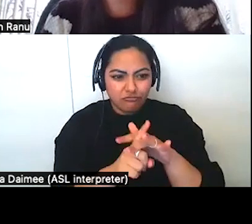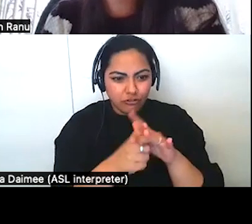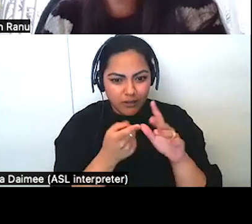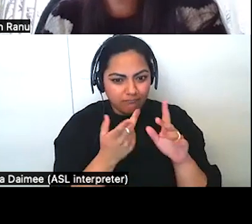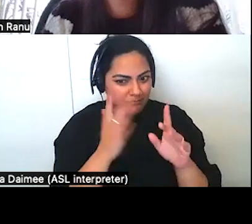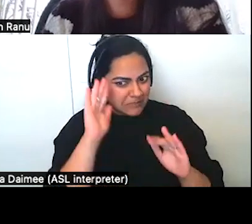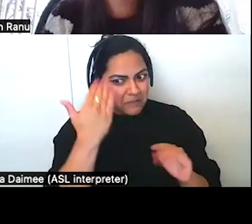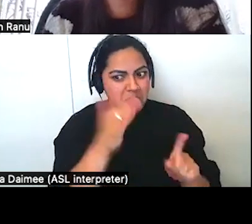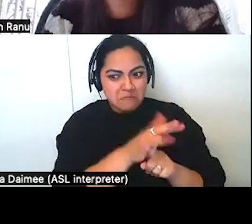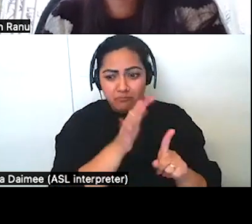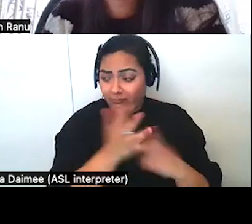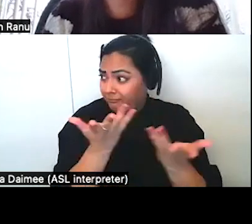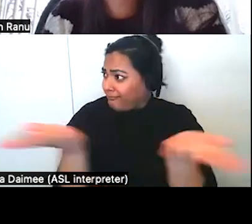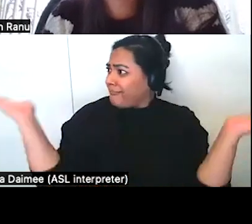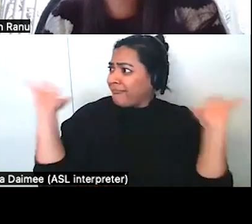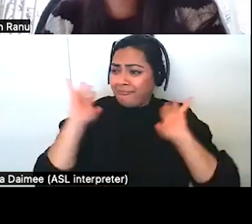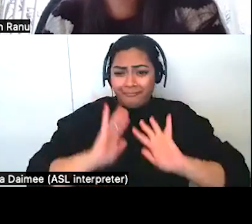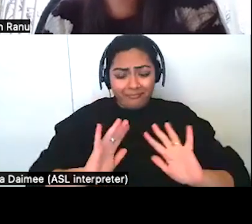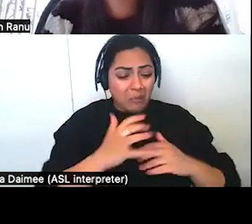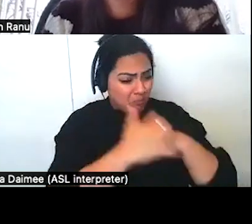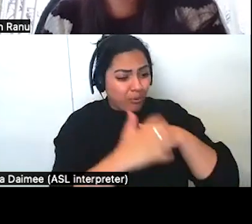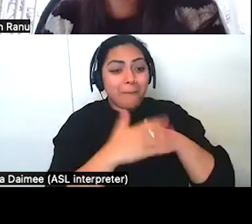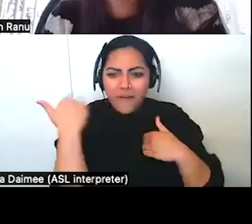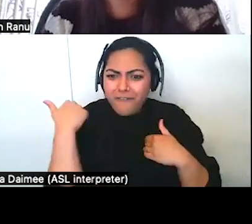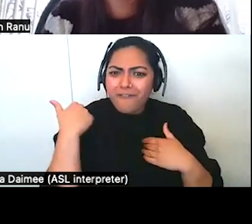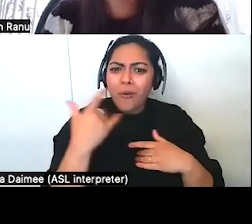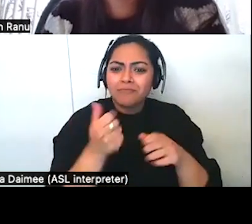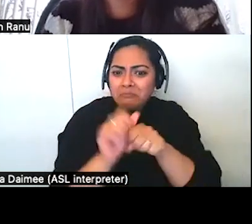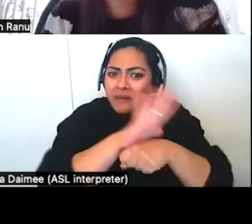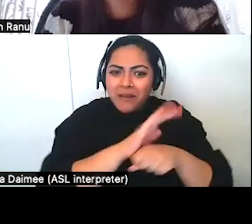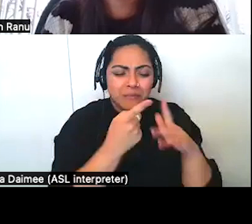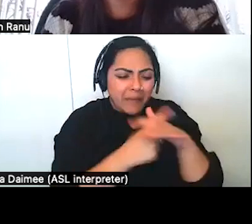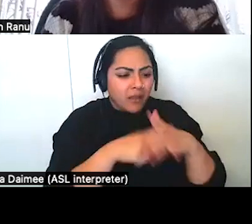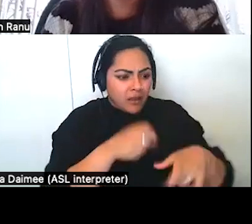everyone's into mushrooms. Move over bread, at this stage in the pandemic we are mushrooms now.